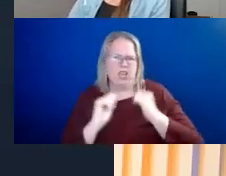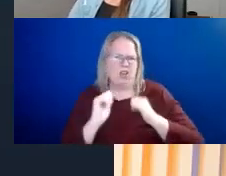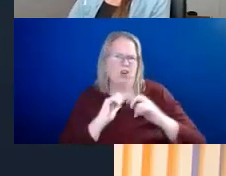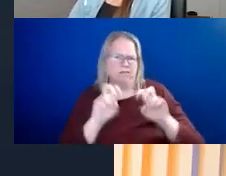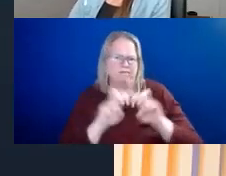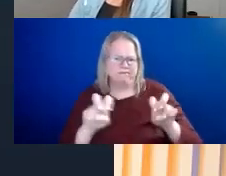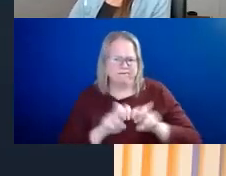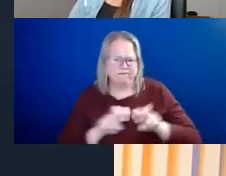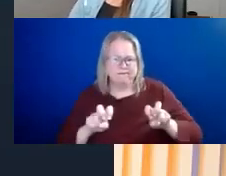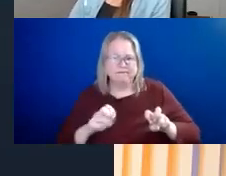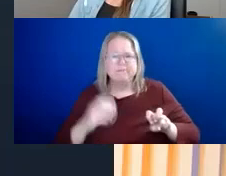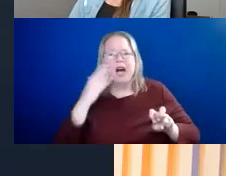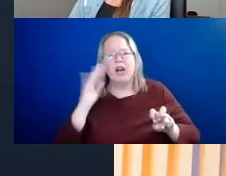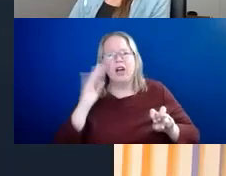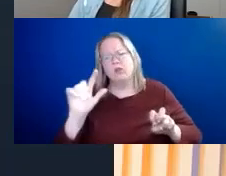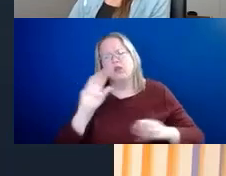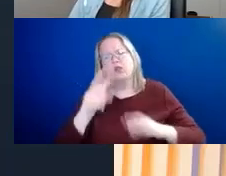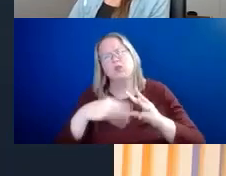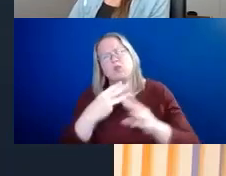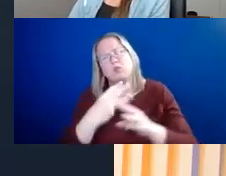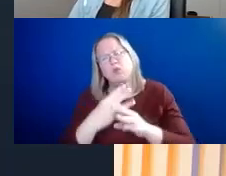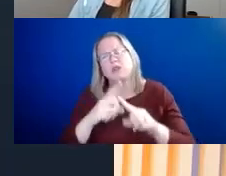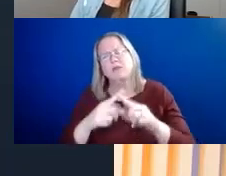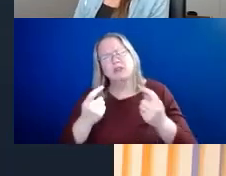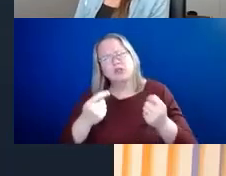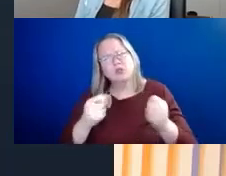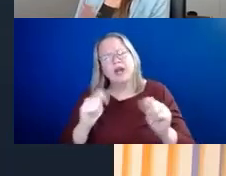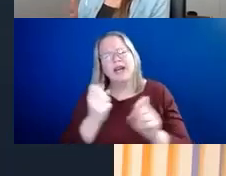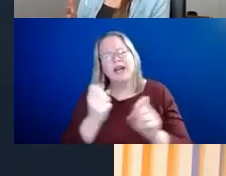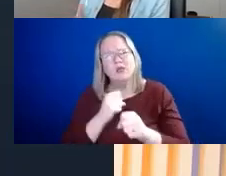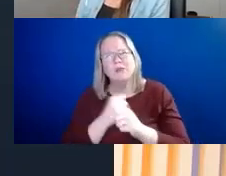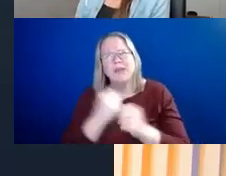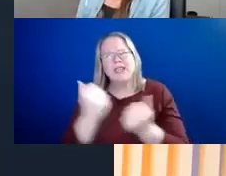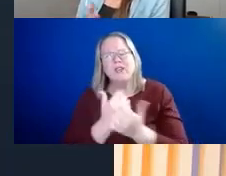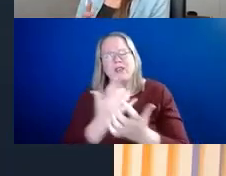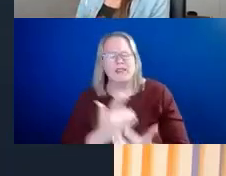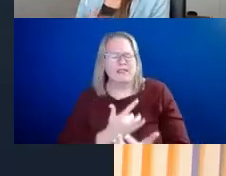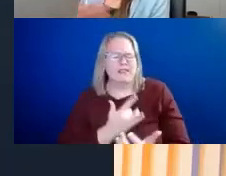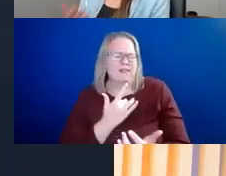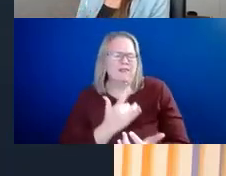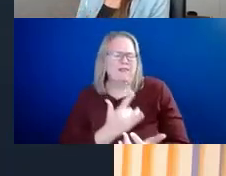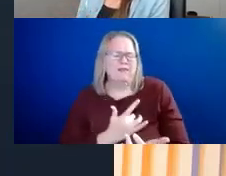it's a virtual world but in an attempt to 12:22:58 make everything feel as it may have